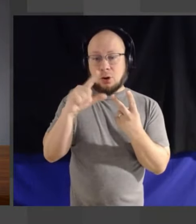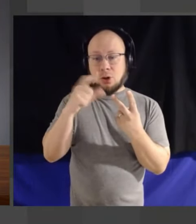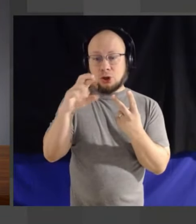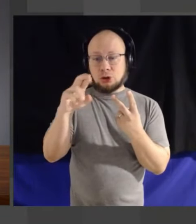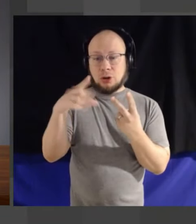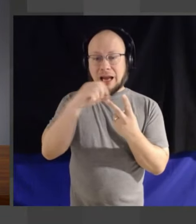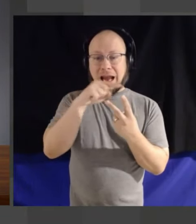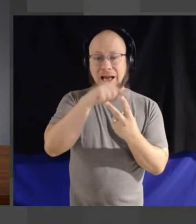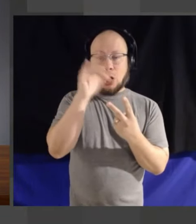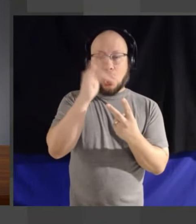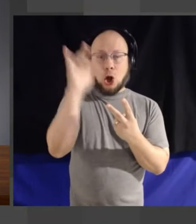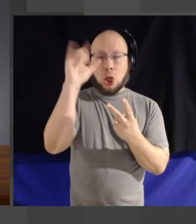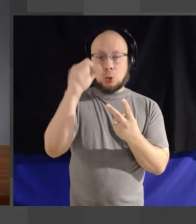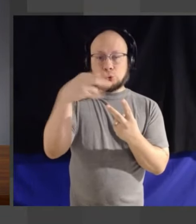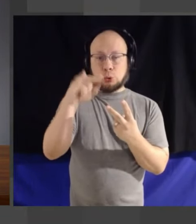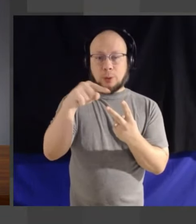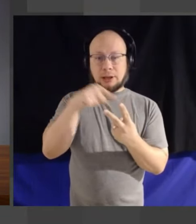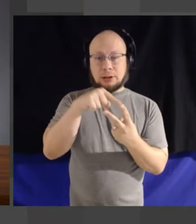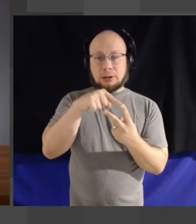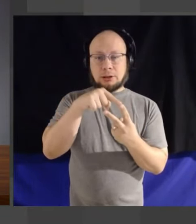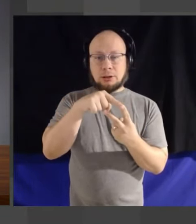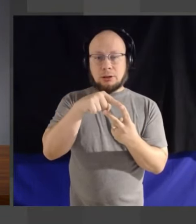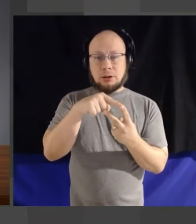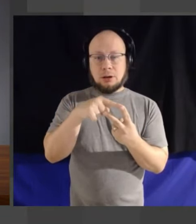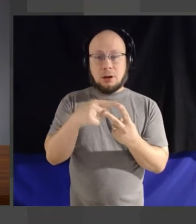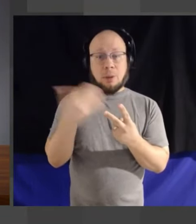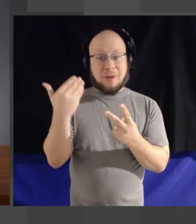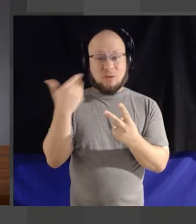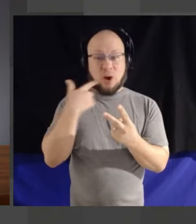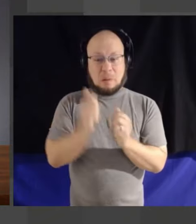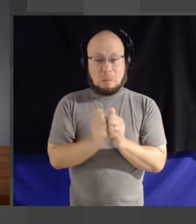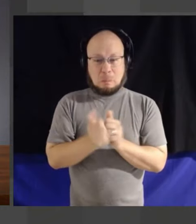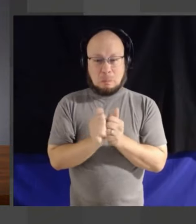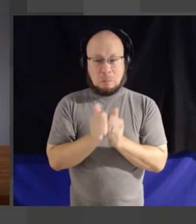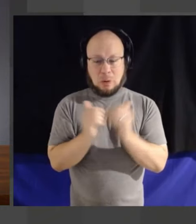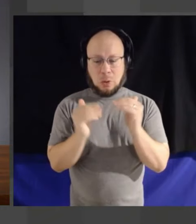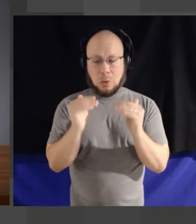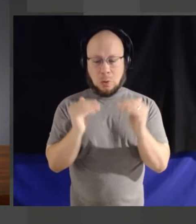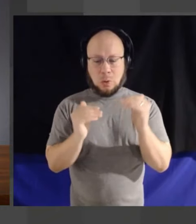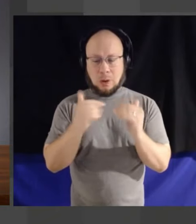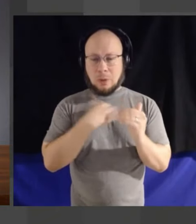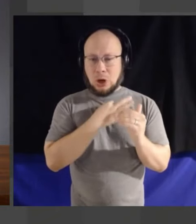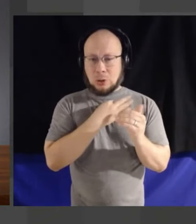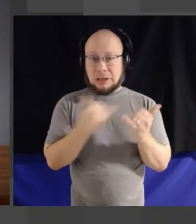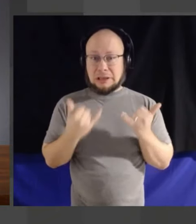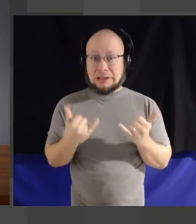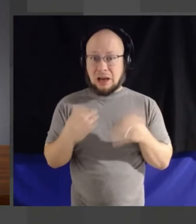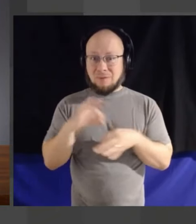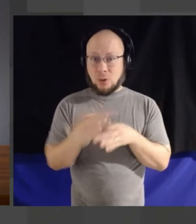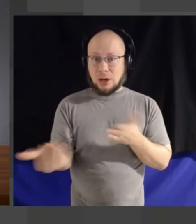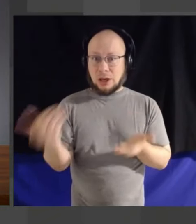BECAUSE IT'S TIME TO VOTE AGAIN. WE'RE DOWN TO THE ICEOLOGER AND